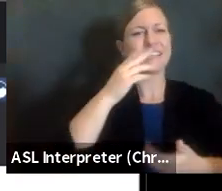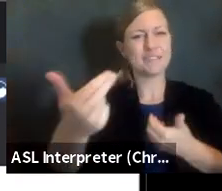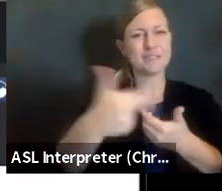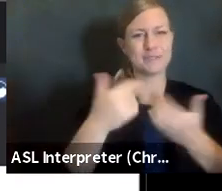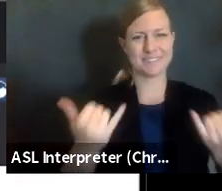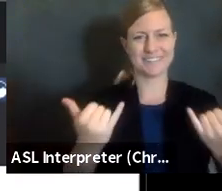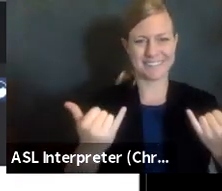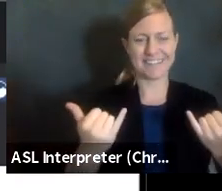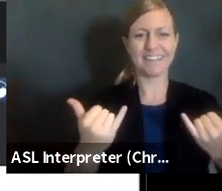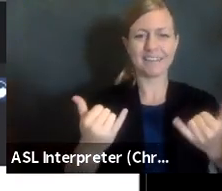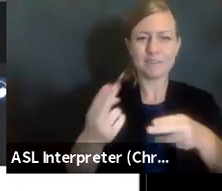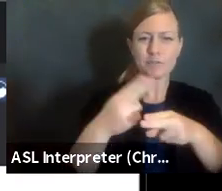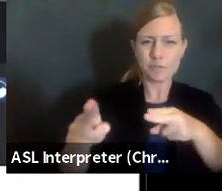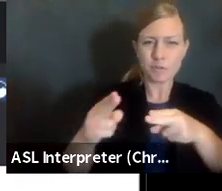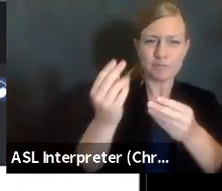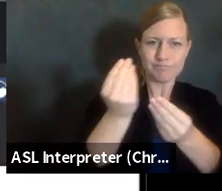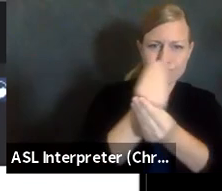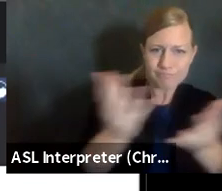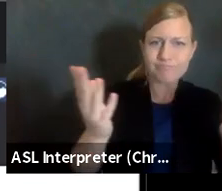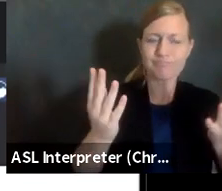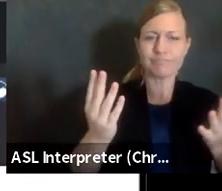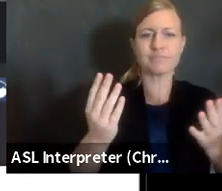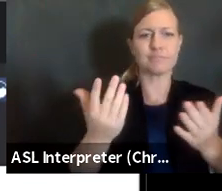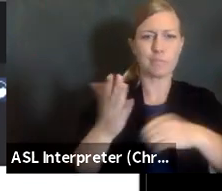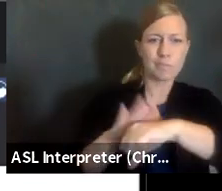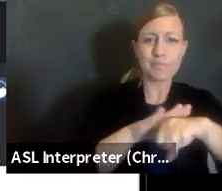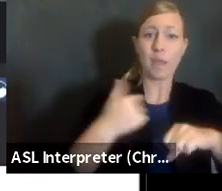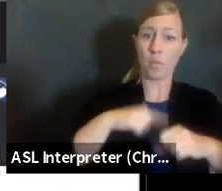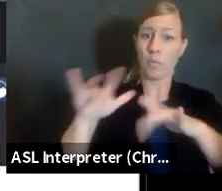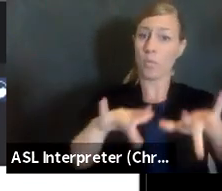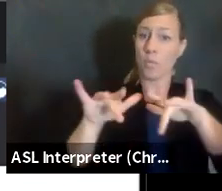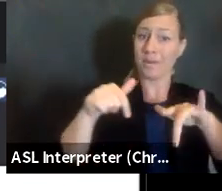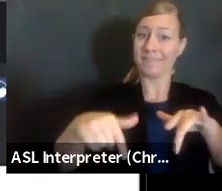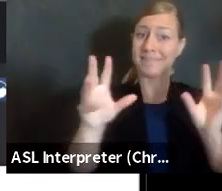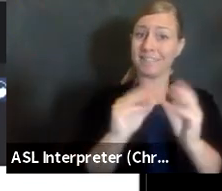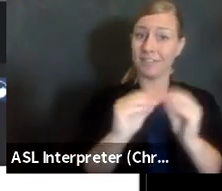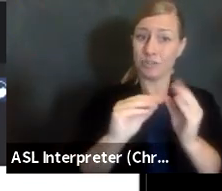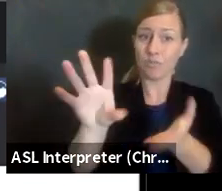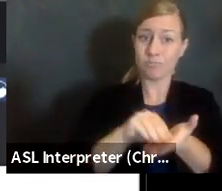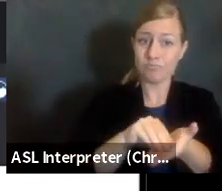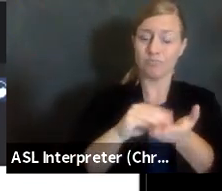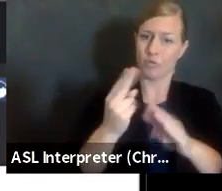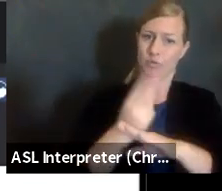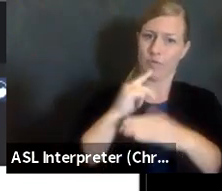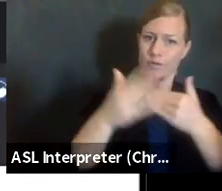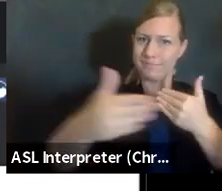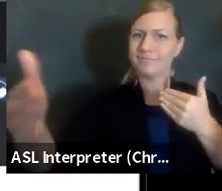ESD 112 - Katherine Livick: Just a quick note we are recording this session for later access. So just to be aware that we are recording right now.